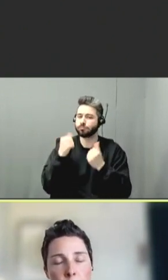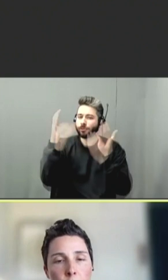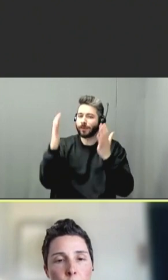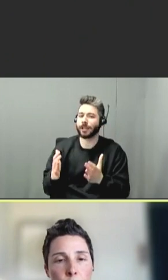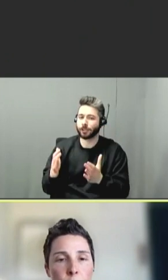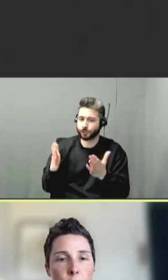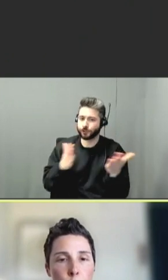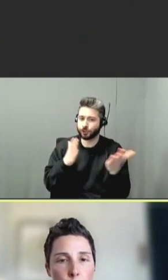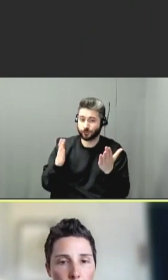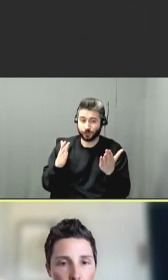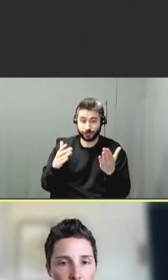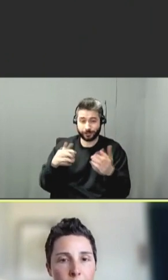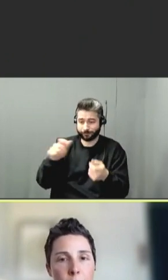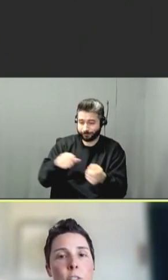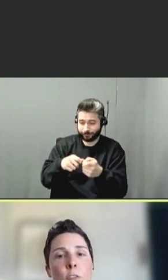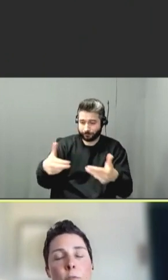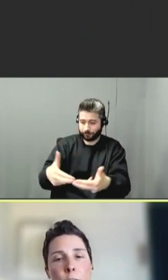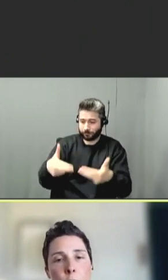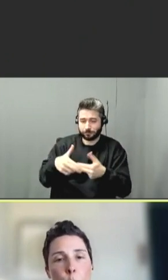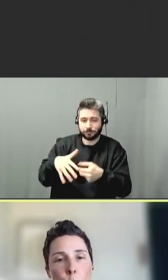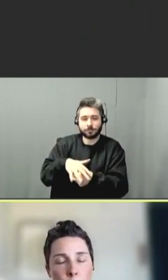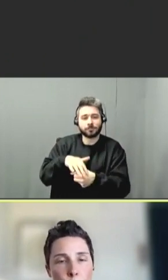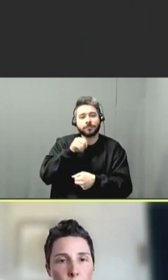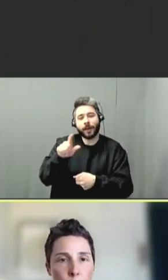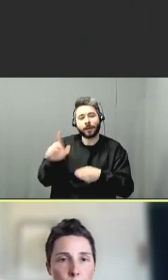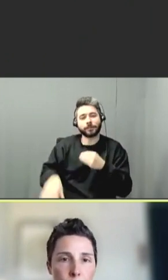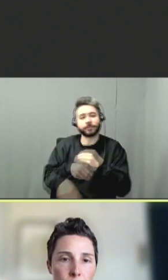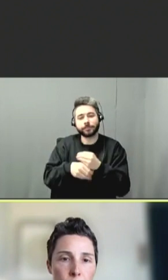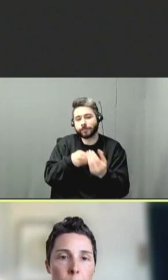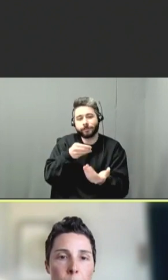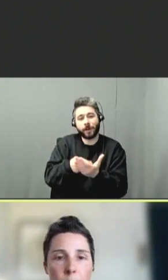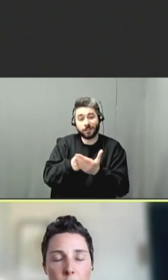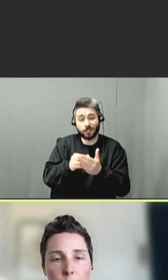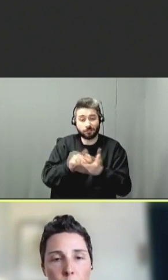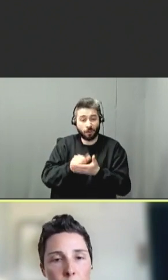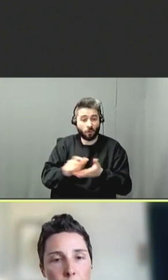in the given region without any additional funding whatsoever. Next slide, please.